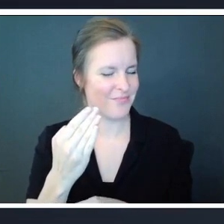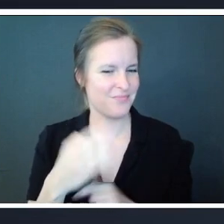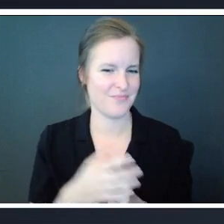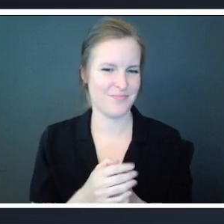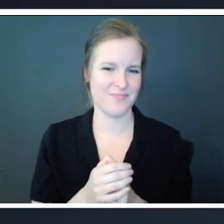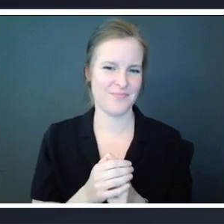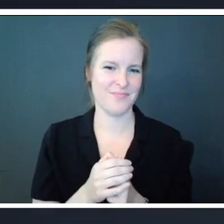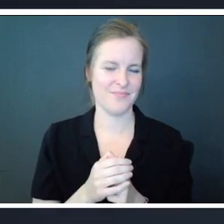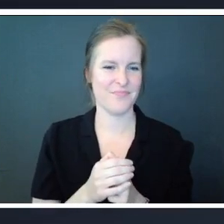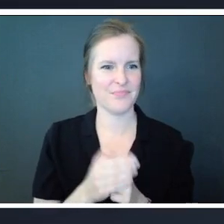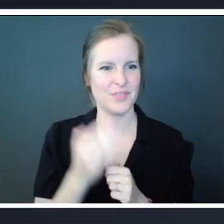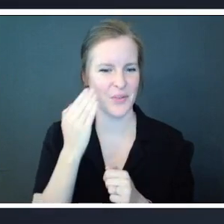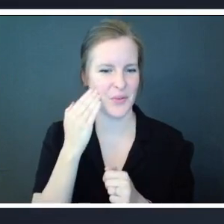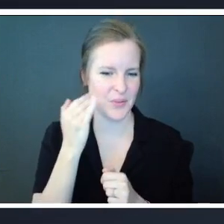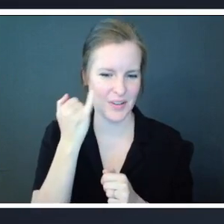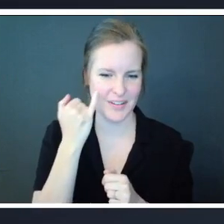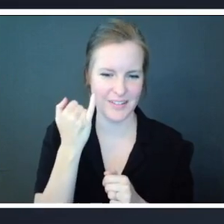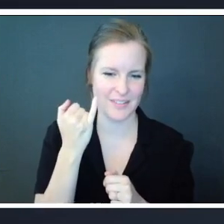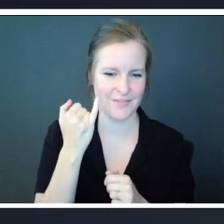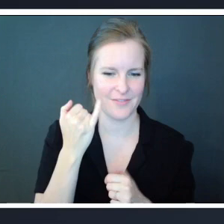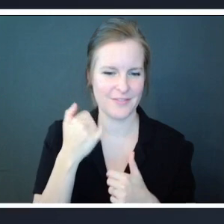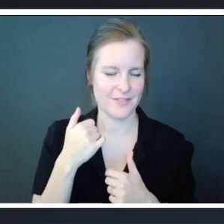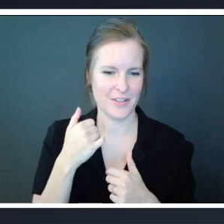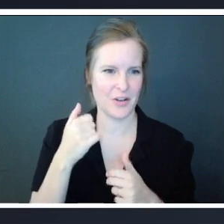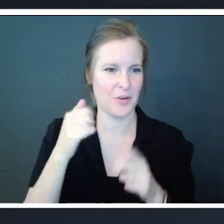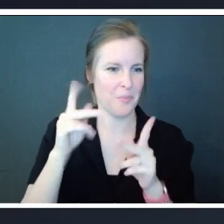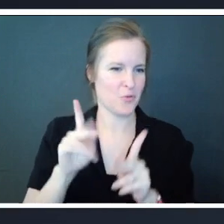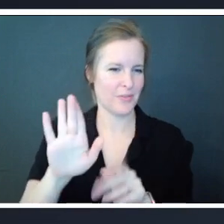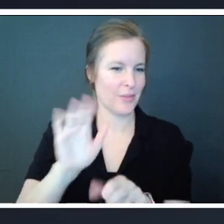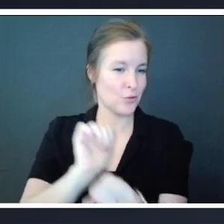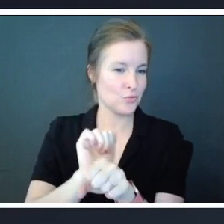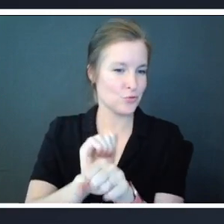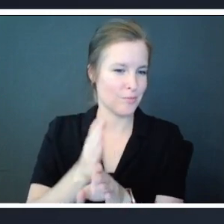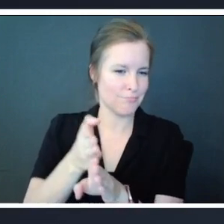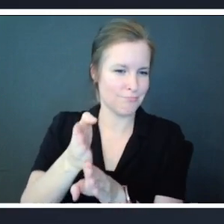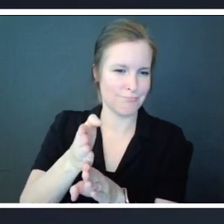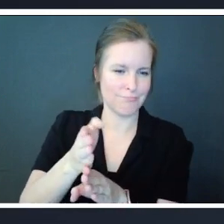systems be able to showcase a little bit about how they got there, whether that was through